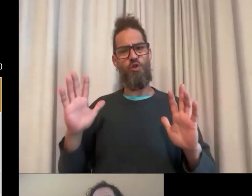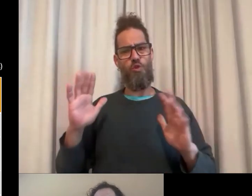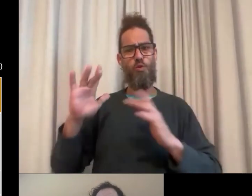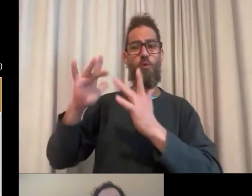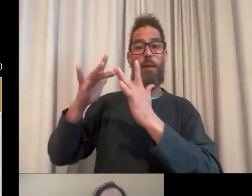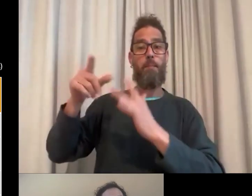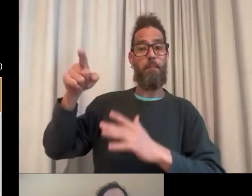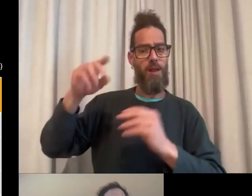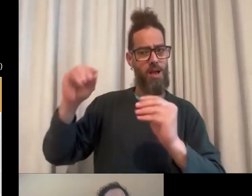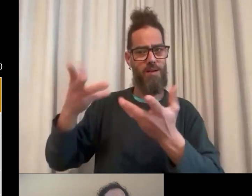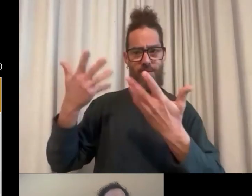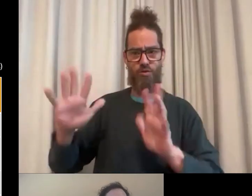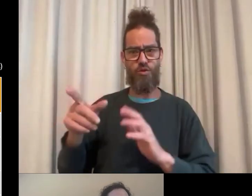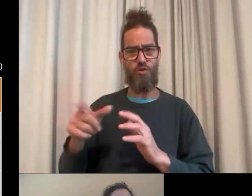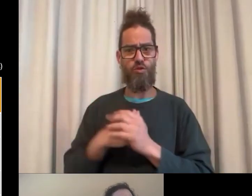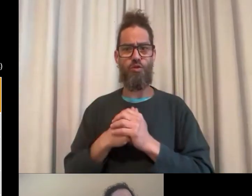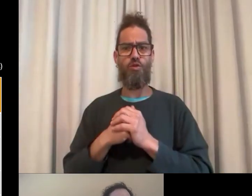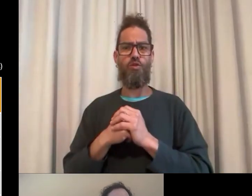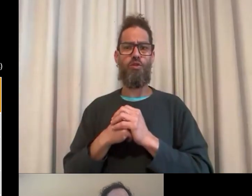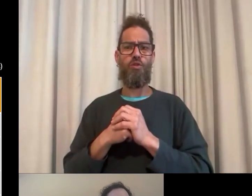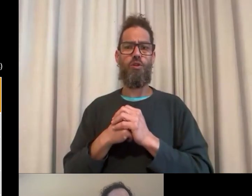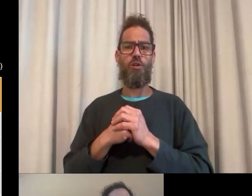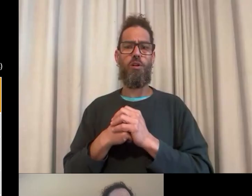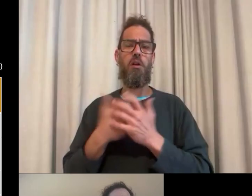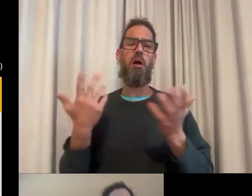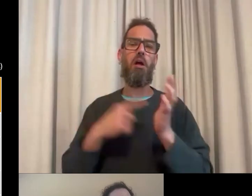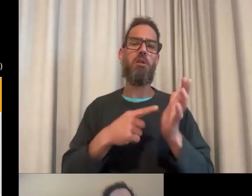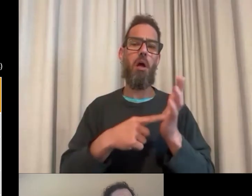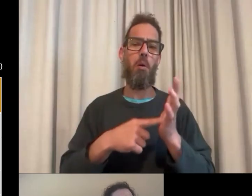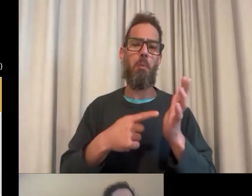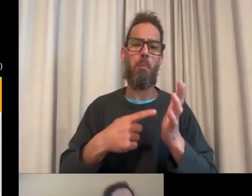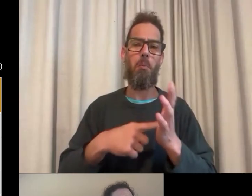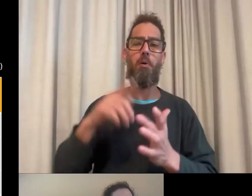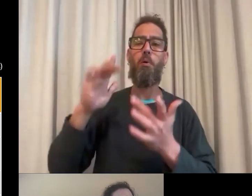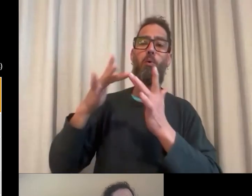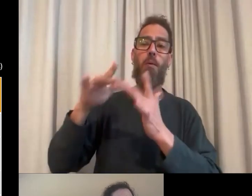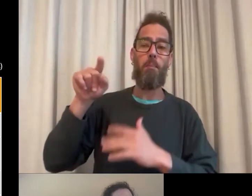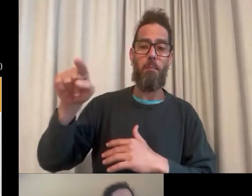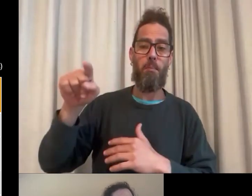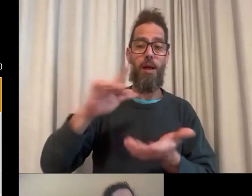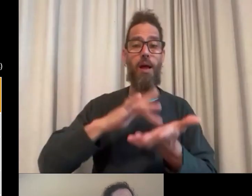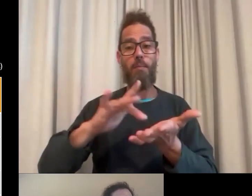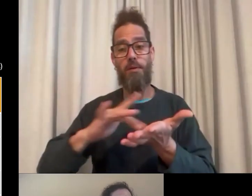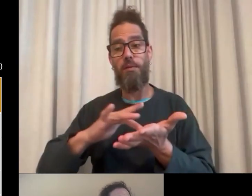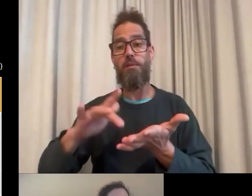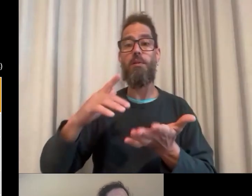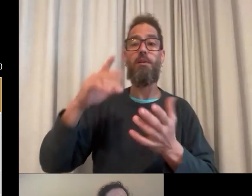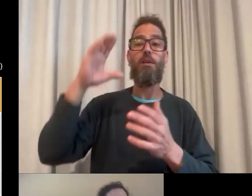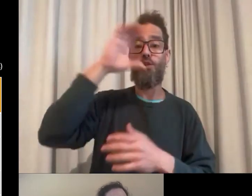And web pages includes-- web pages includes web apps as well,